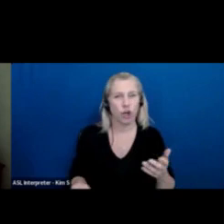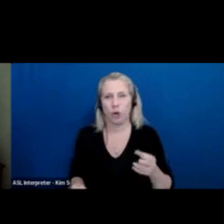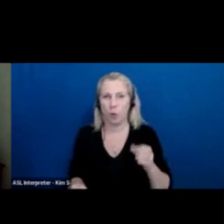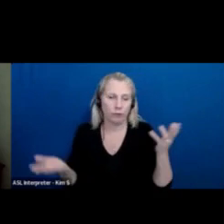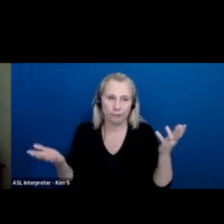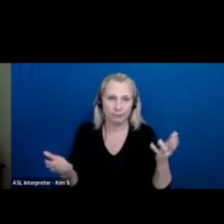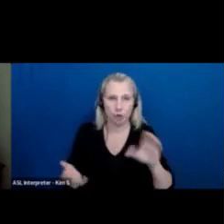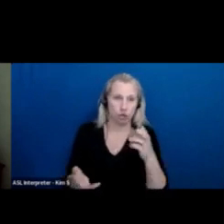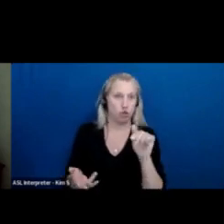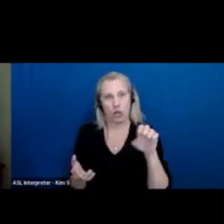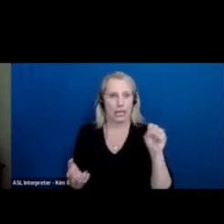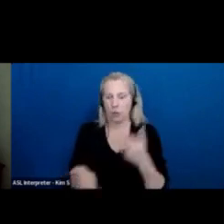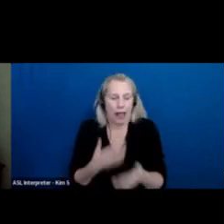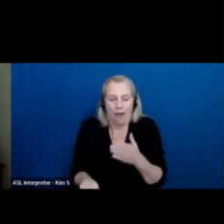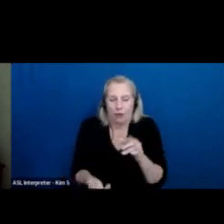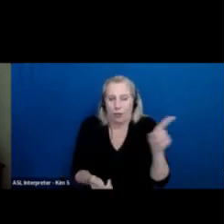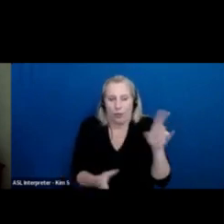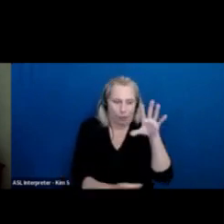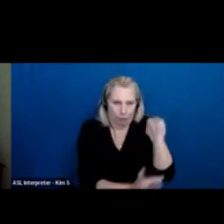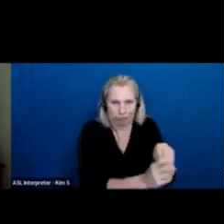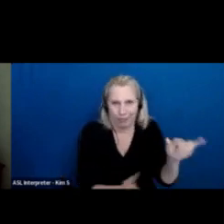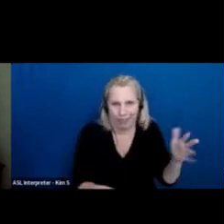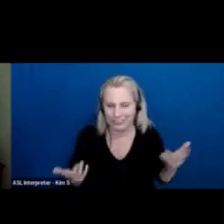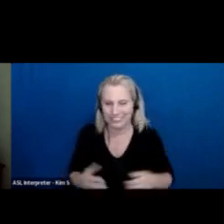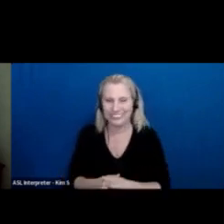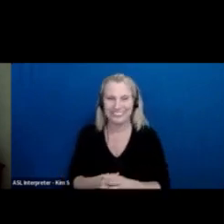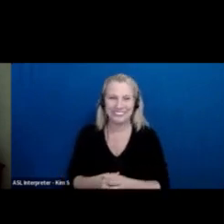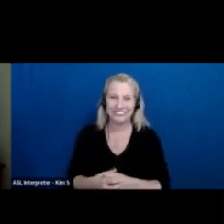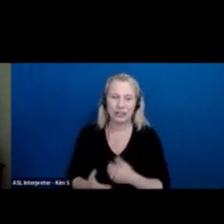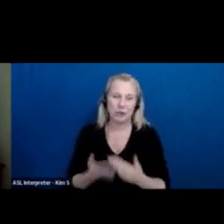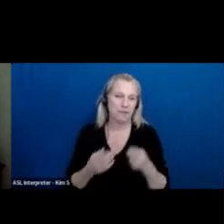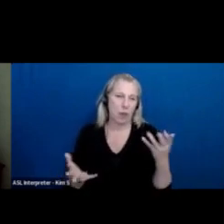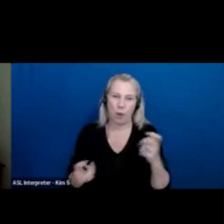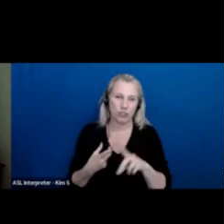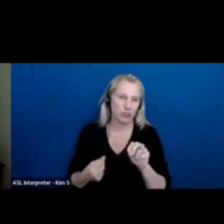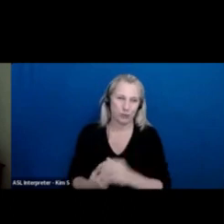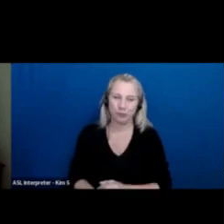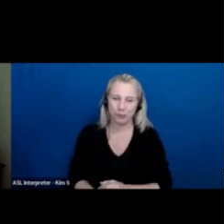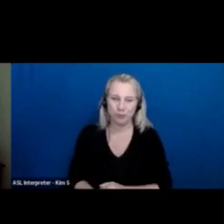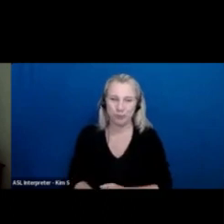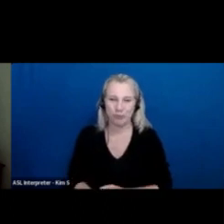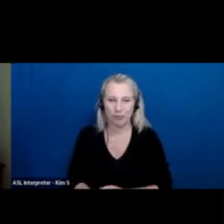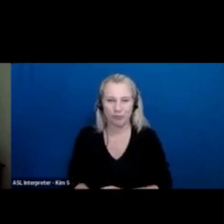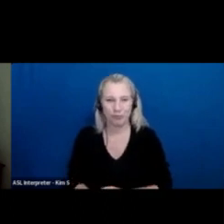chess or something, whatever it is that they're into whatever it is that they want to do. And that's super, super